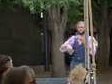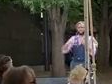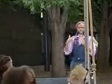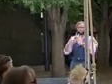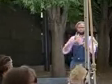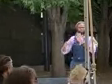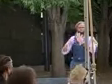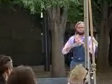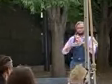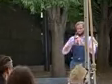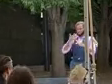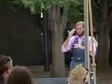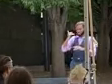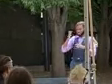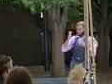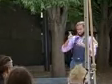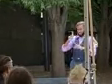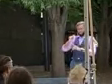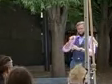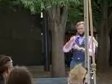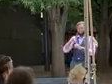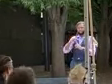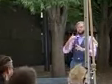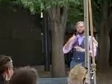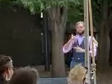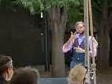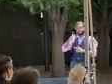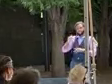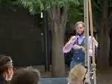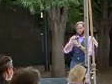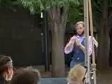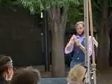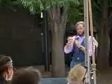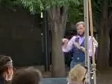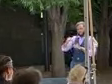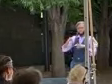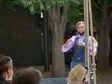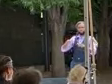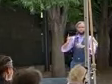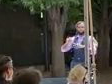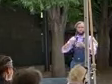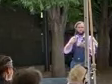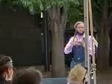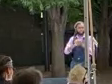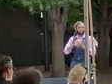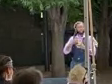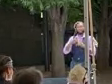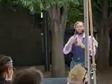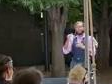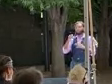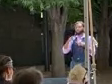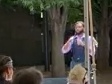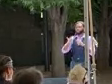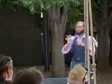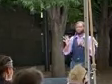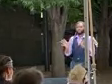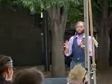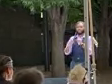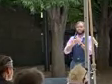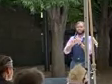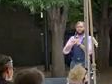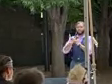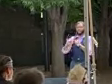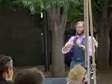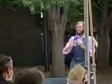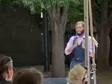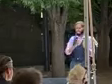I had the good fortune of working with them during that time and in that campaign which culminated in 2001